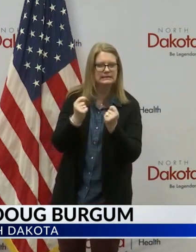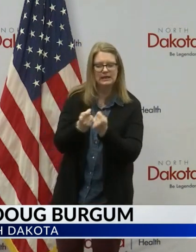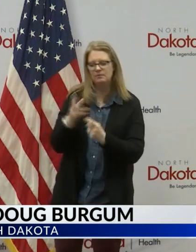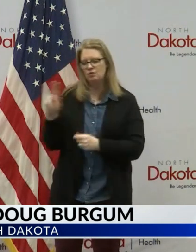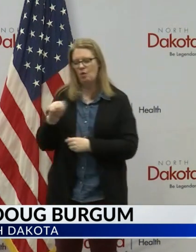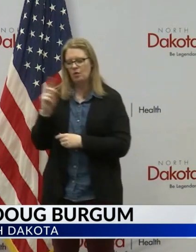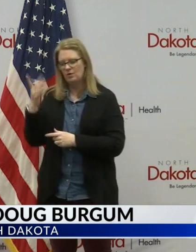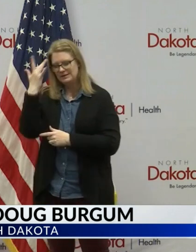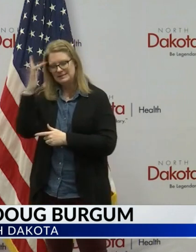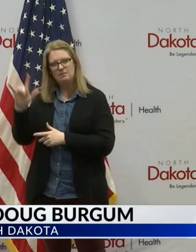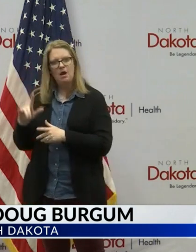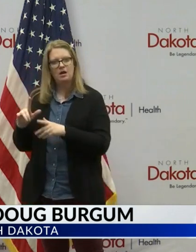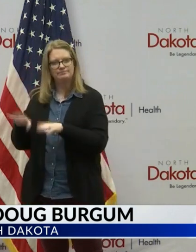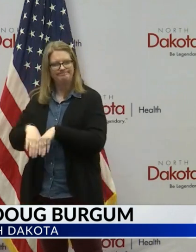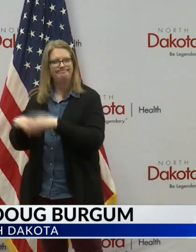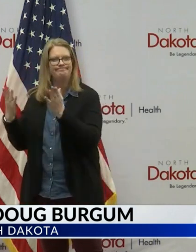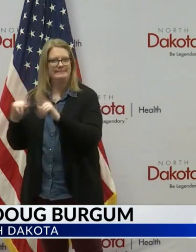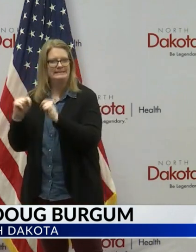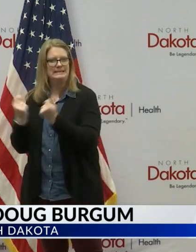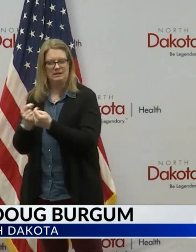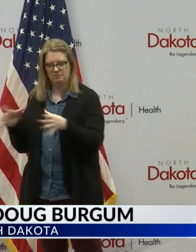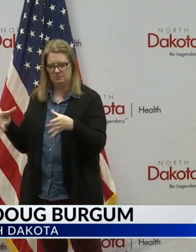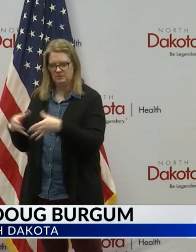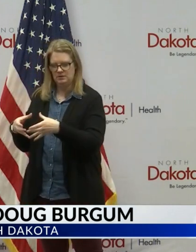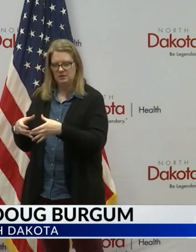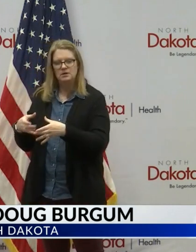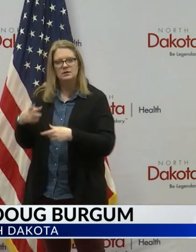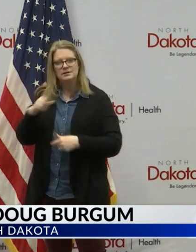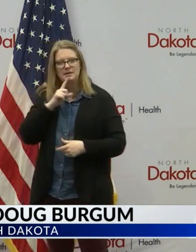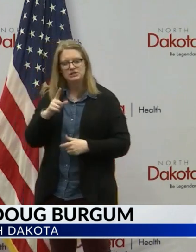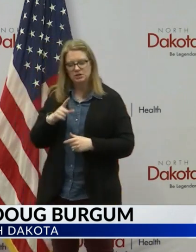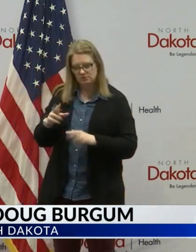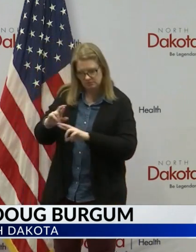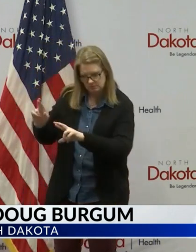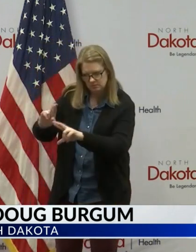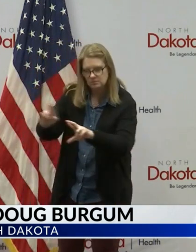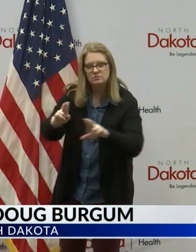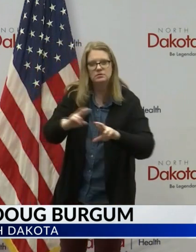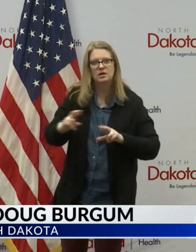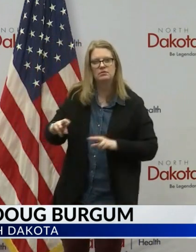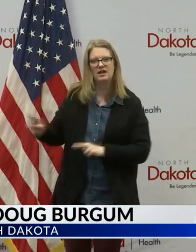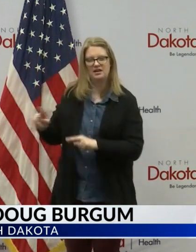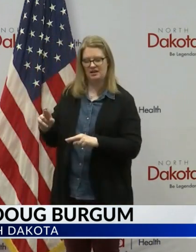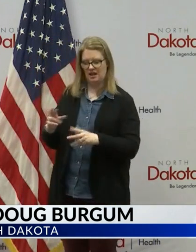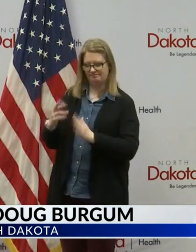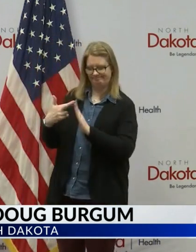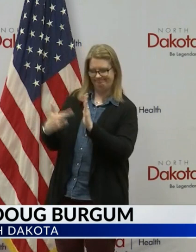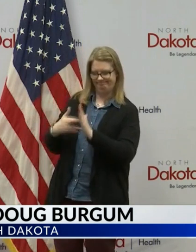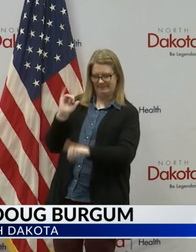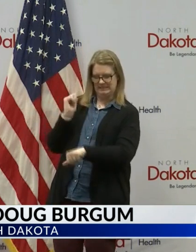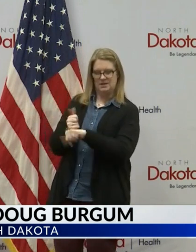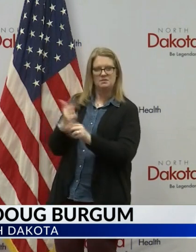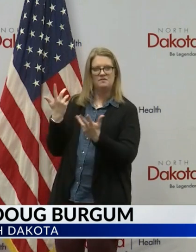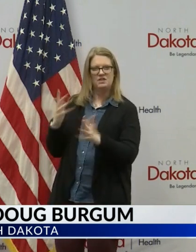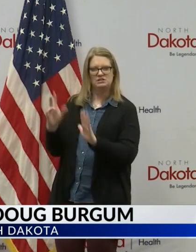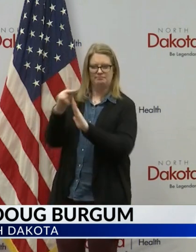AND THE DEPARTMENT OF COMMERCE, THE ECONOMIC RESILIENCY TEAM,